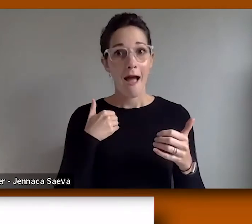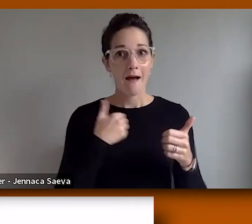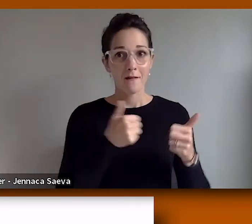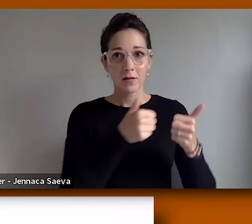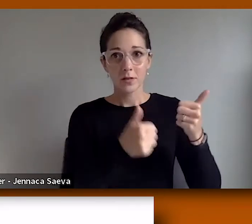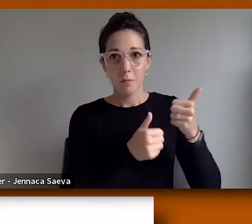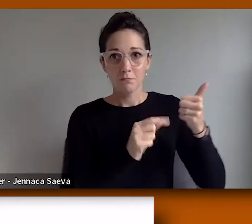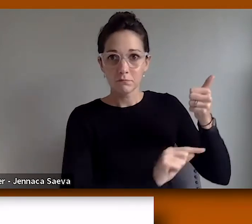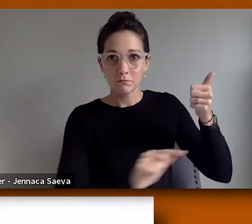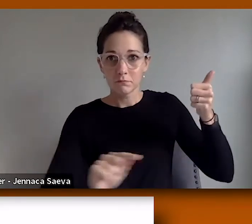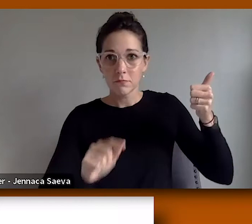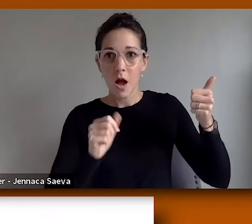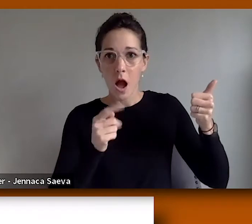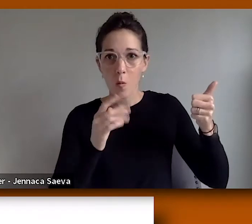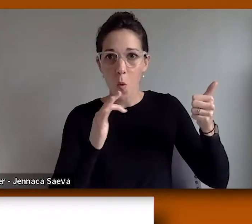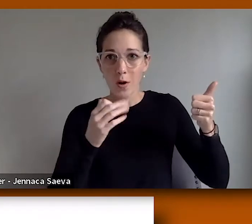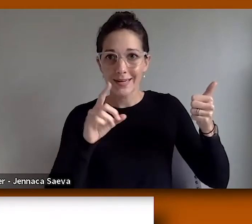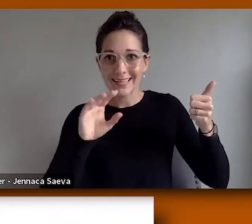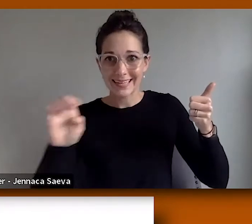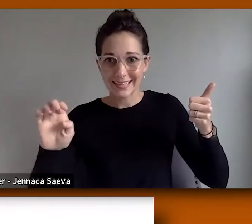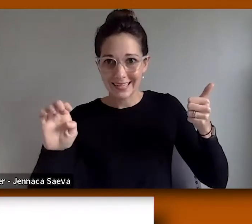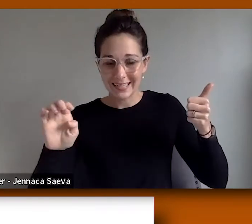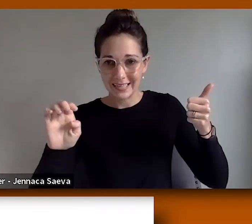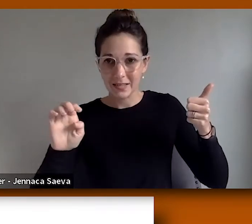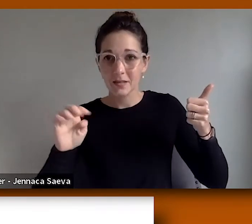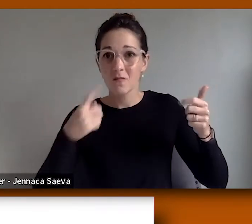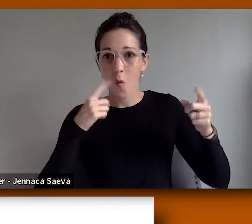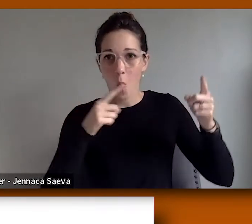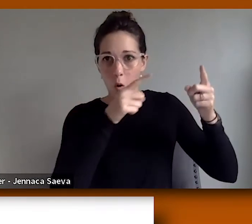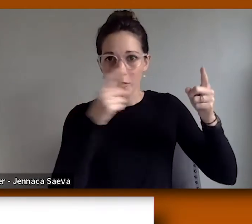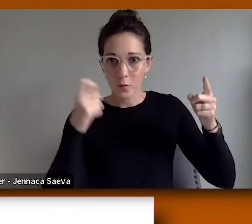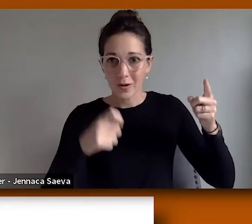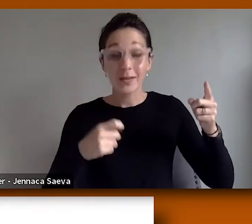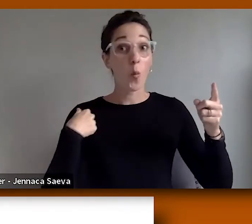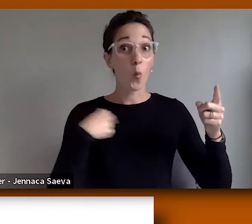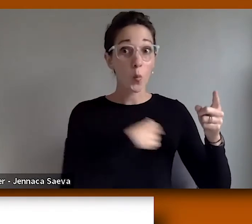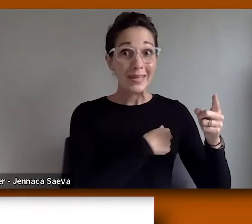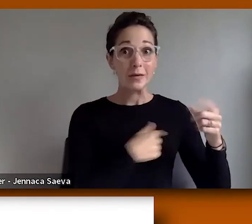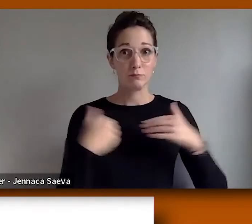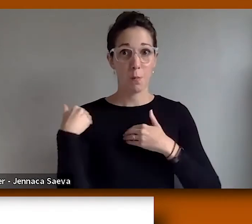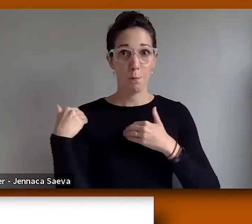on the grant, we are still responsible for the subawardee's spending,